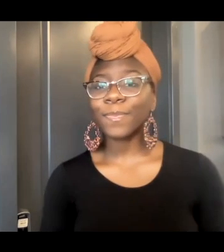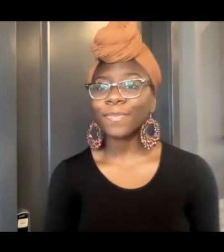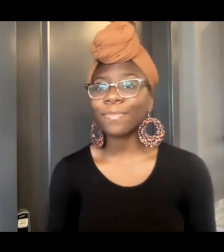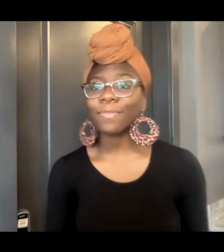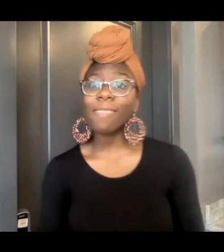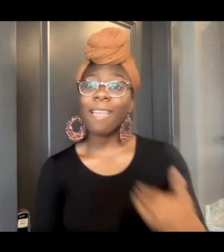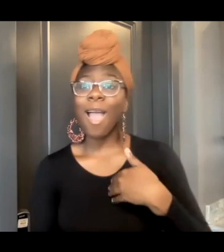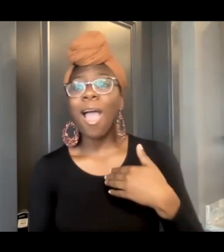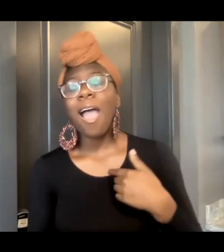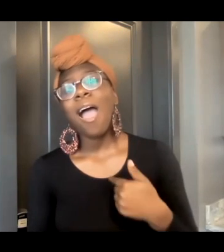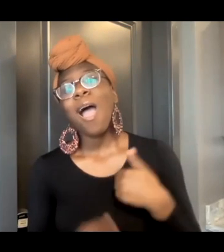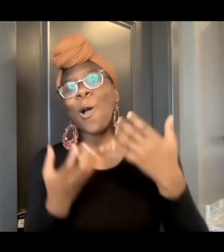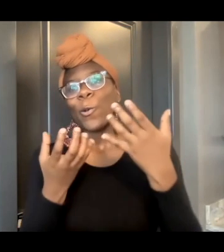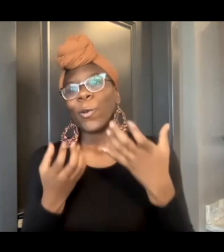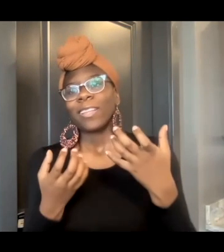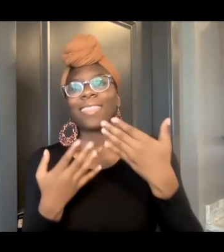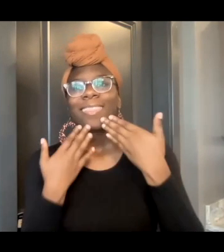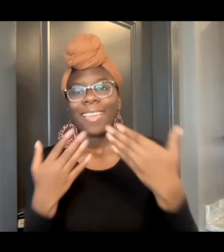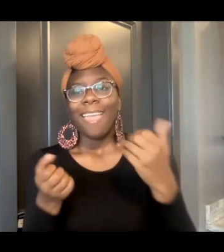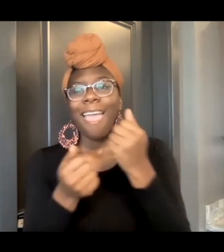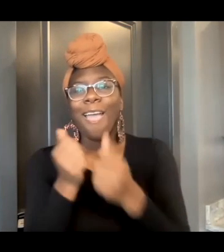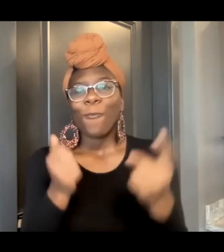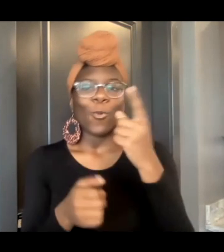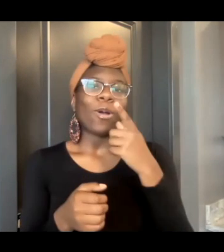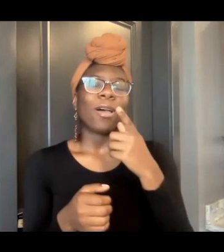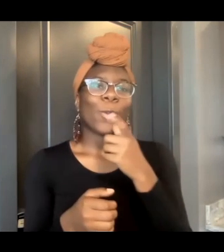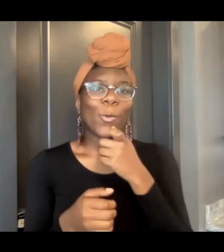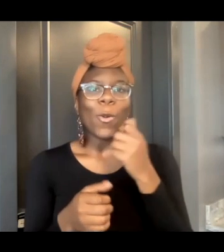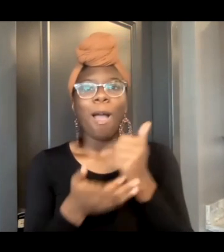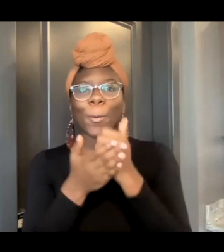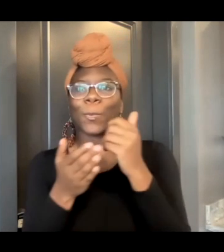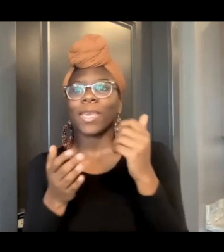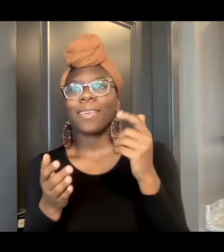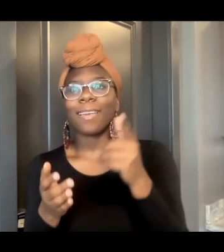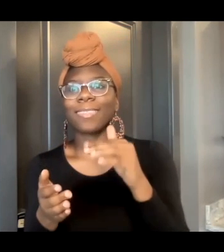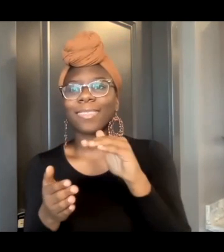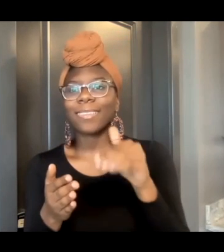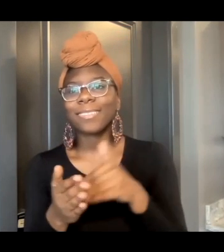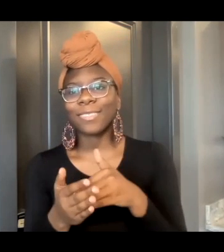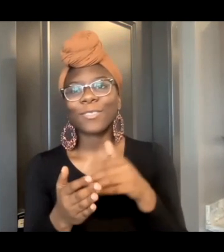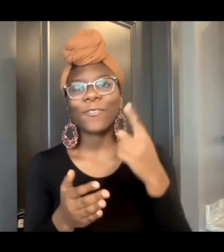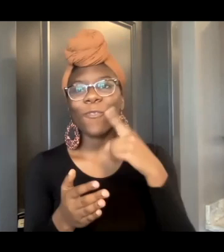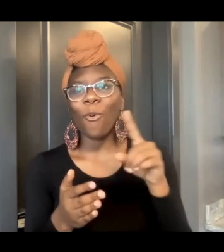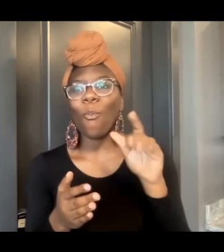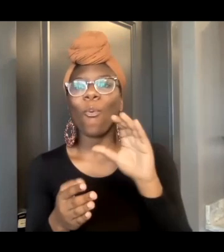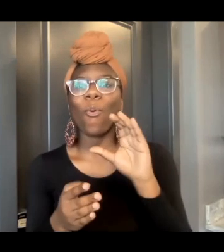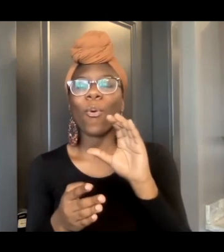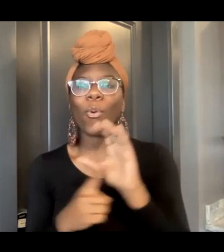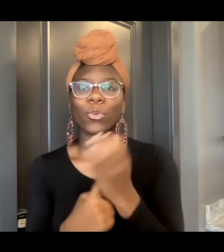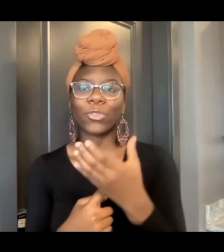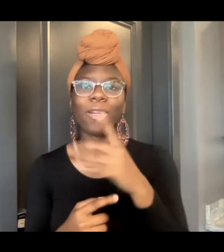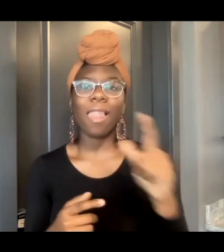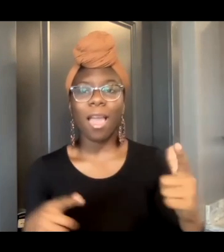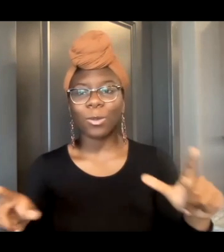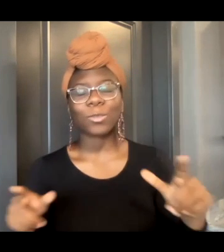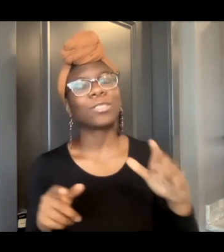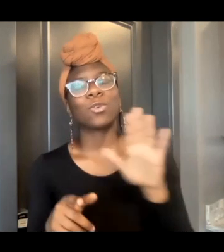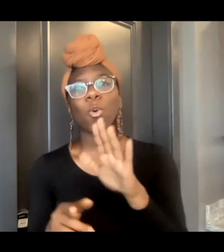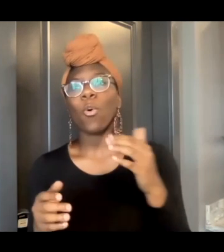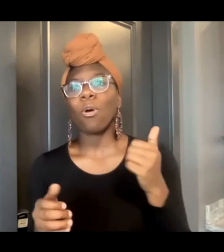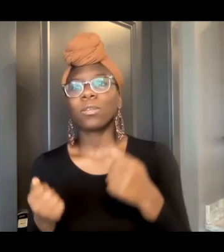I would like to thank everyone who helped at the Center for Culture and Language